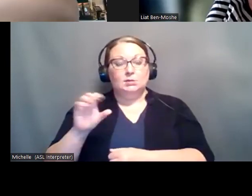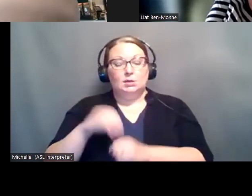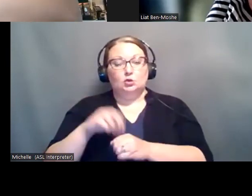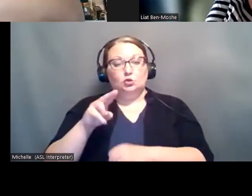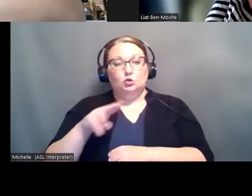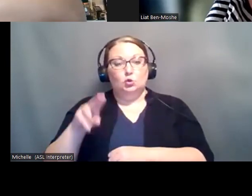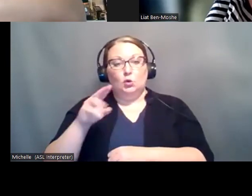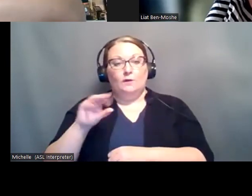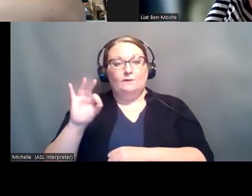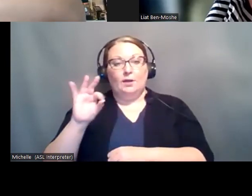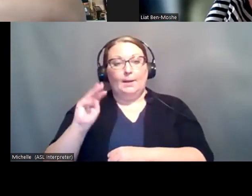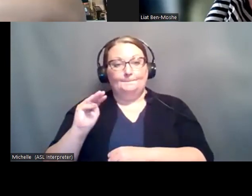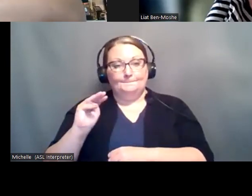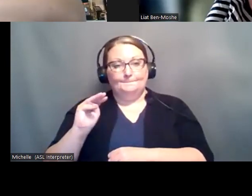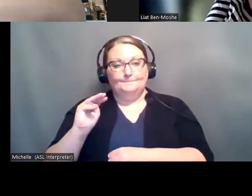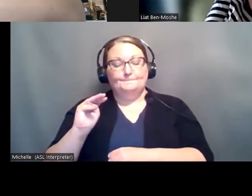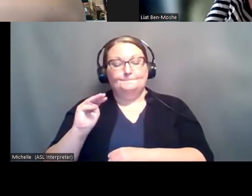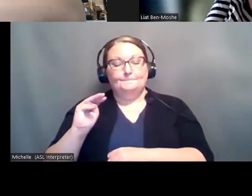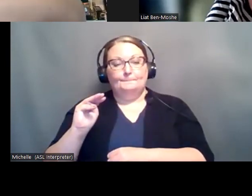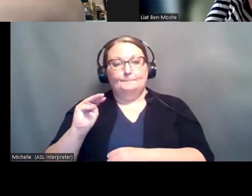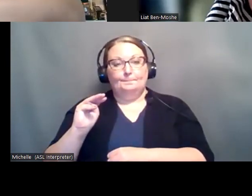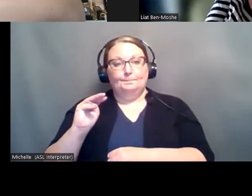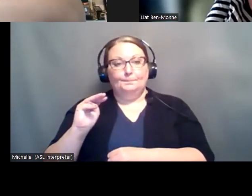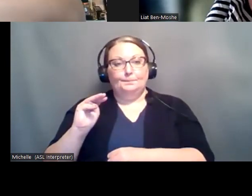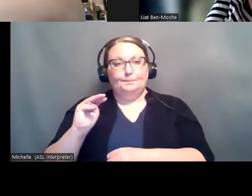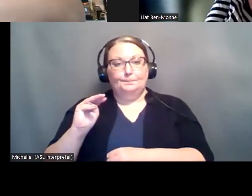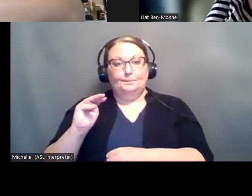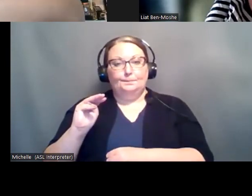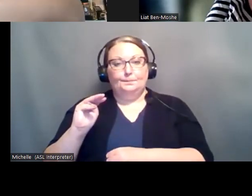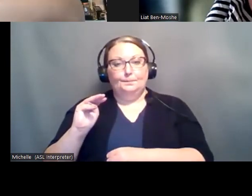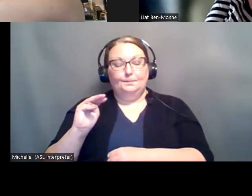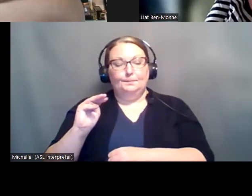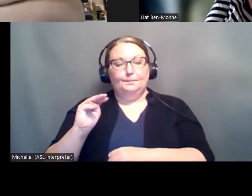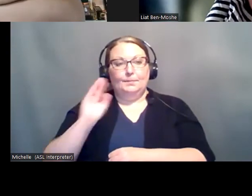because our board members